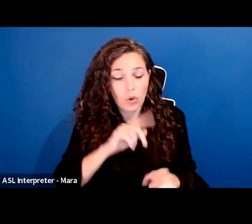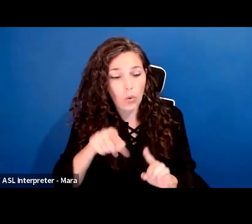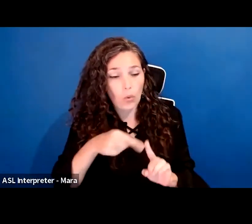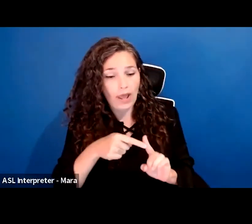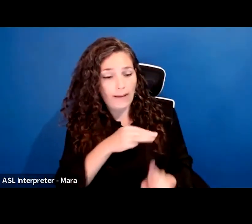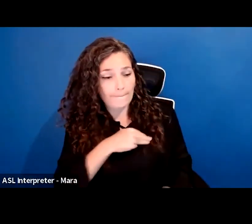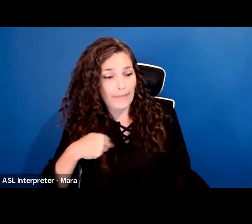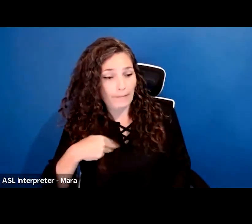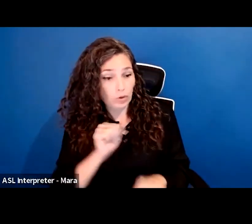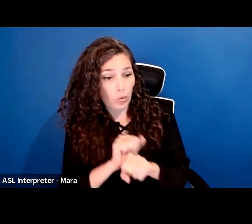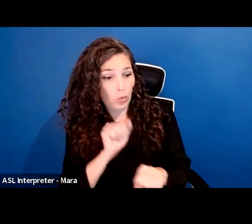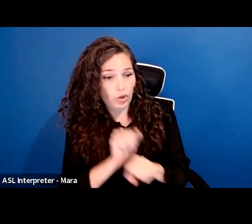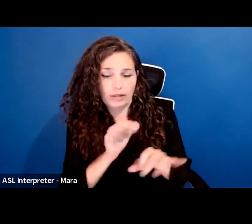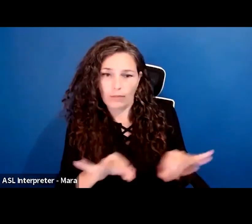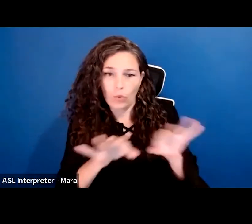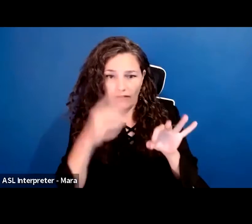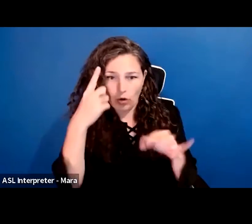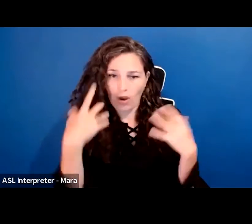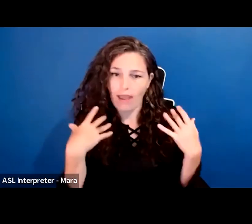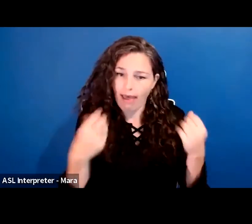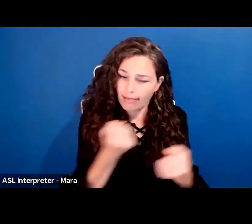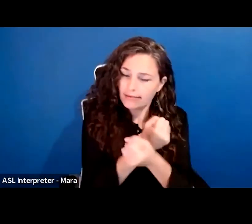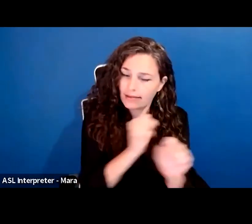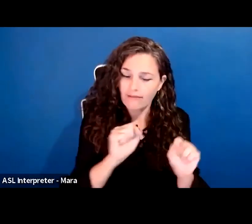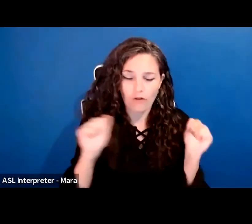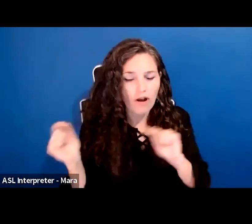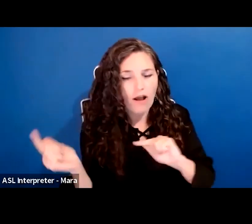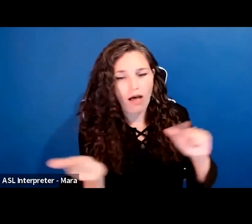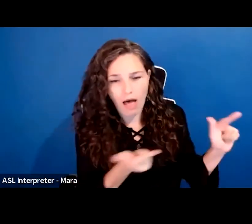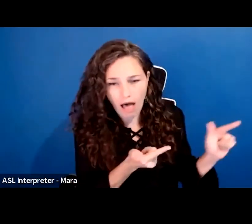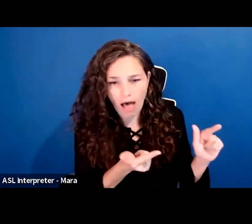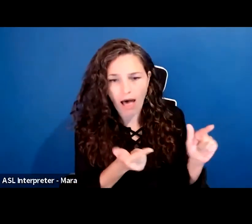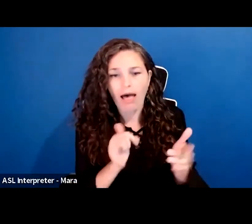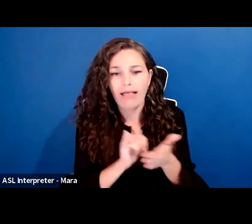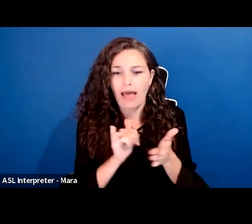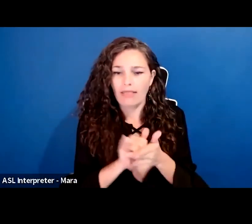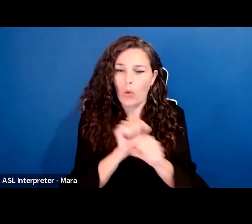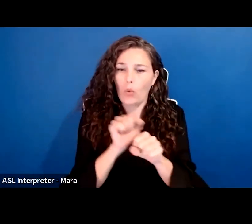it's important for the health and safety of everyone that the working conditions